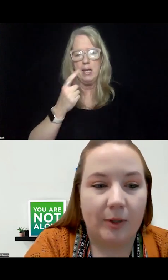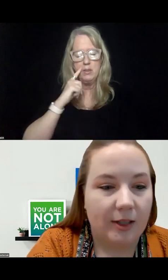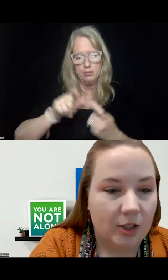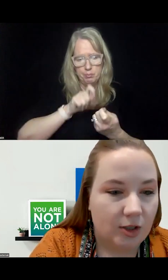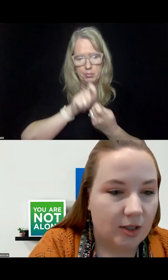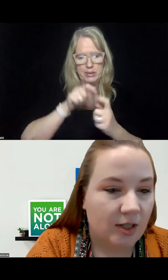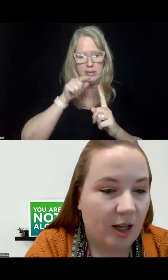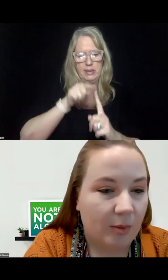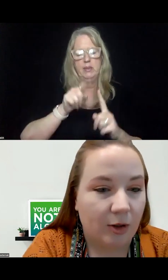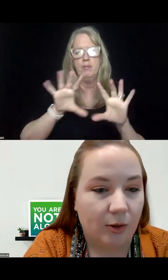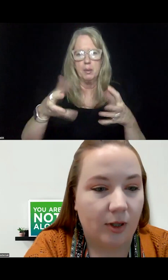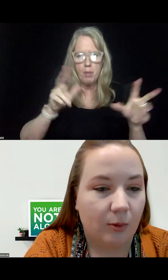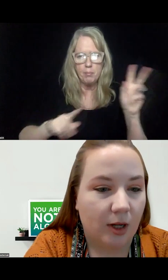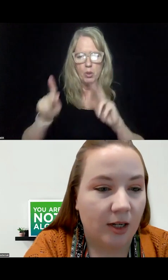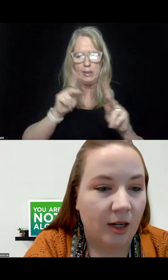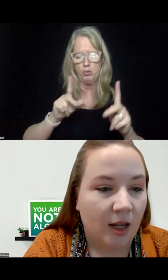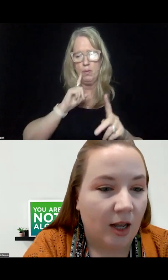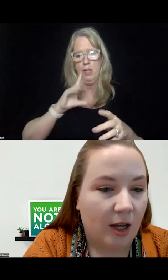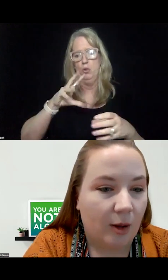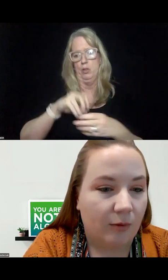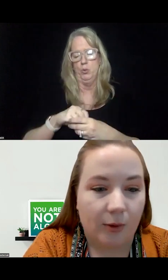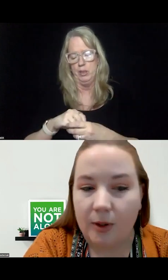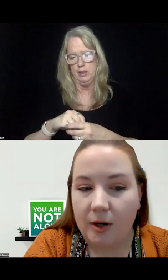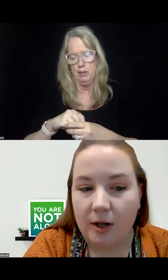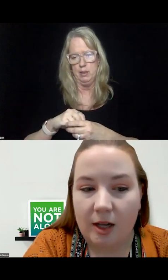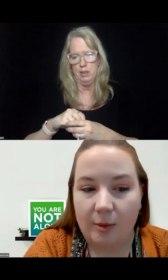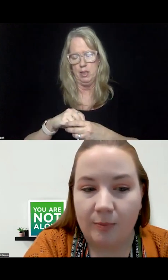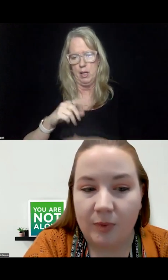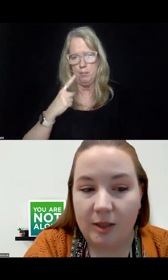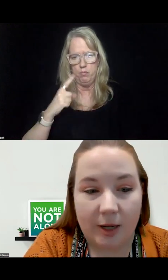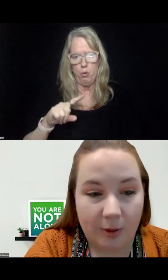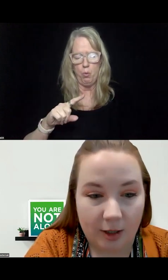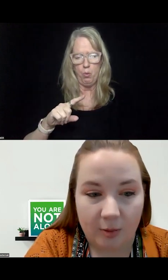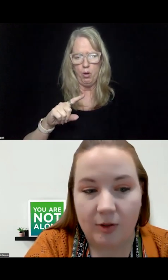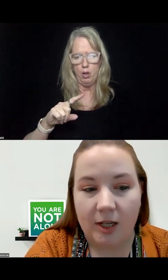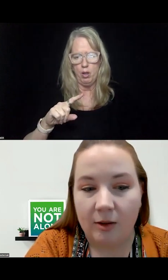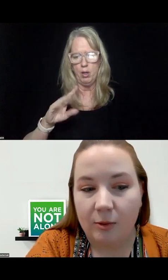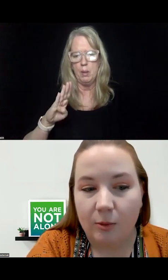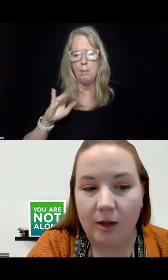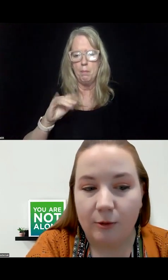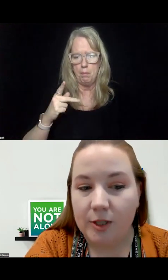POPULATIONS, INCLUDING ONE FOR THE BIPOC COMMUNITY, ONE FOR